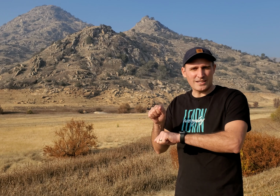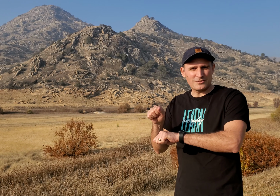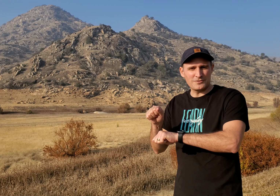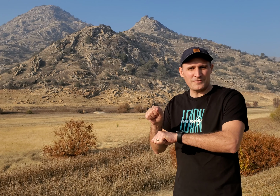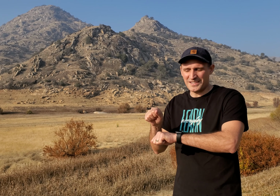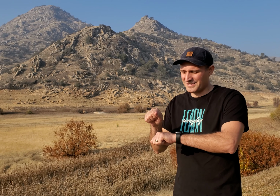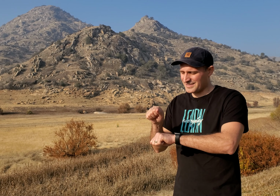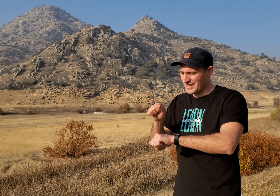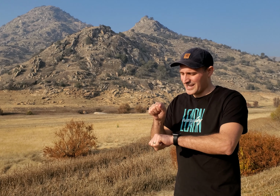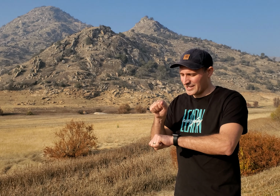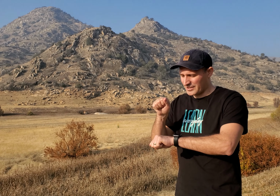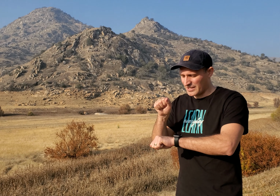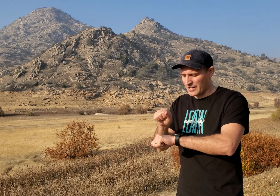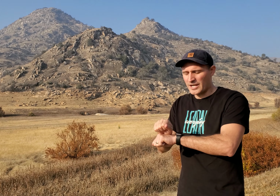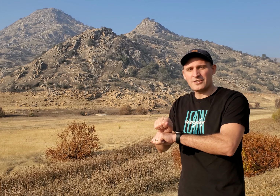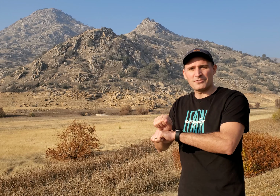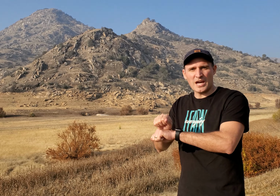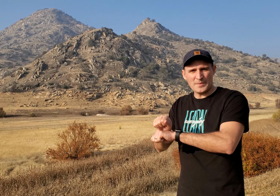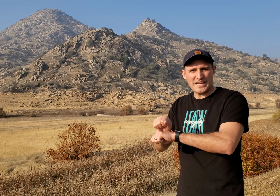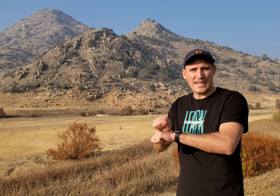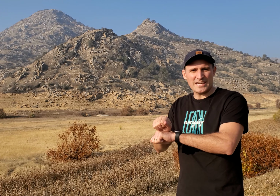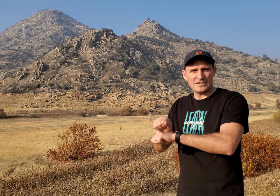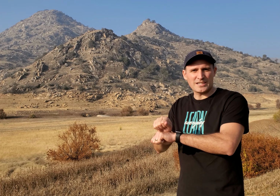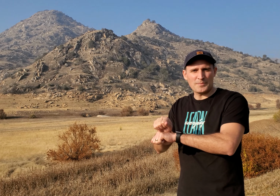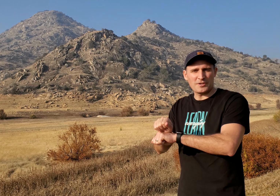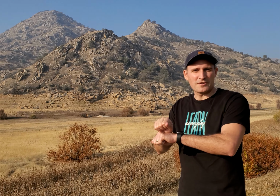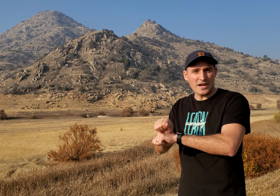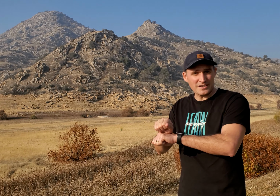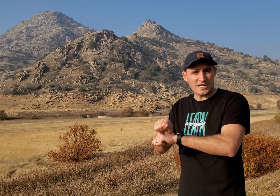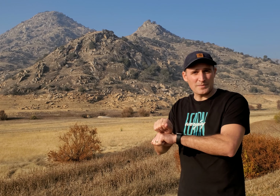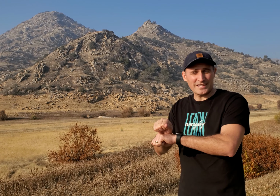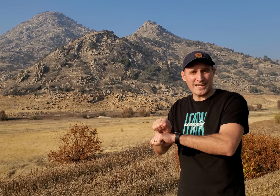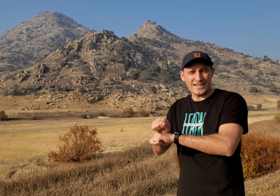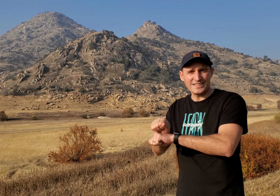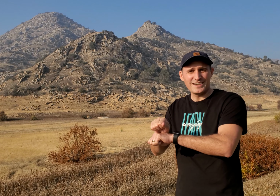two fists and you're going to knock your dominant hand on top of your non-dominant hand